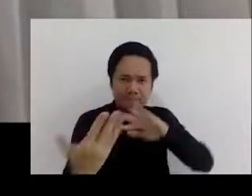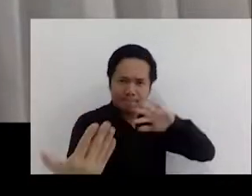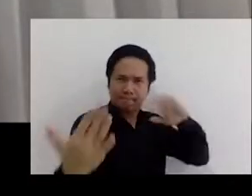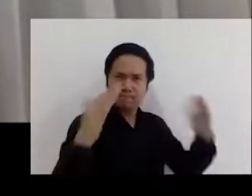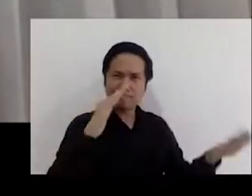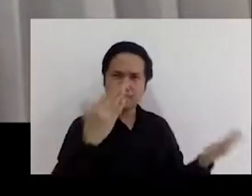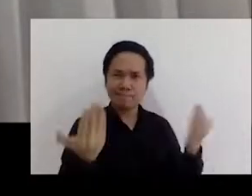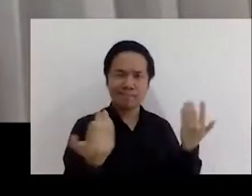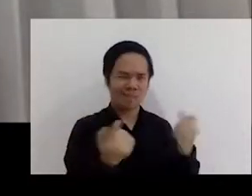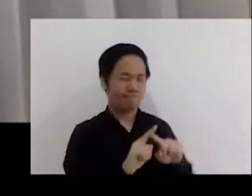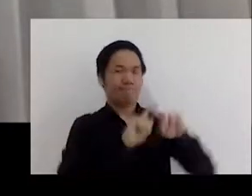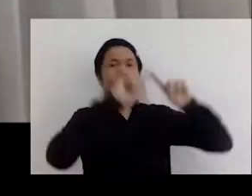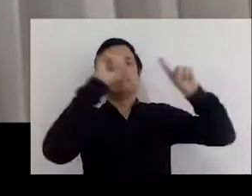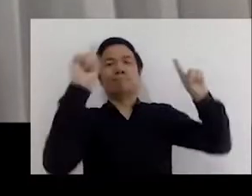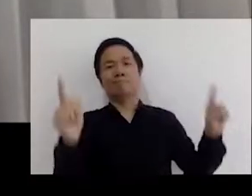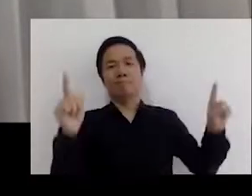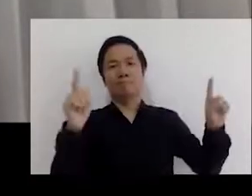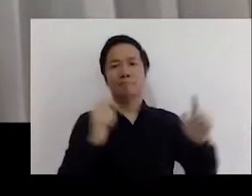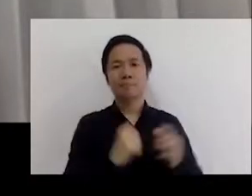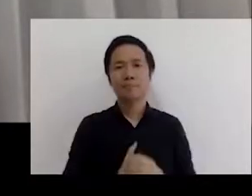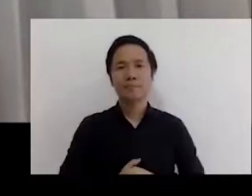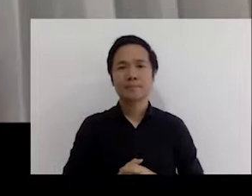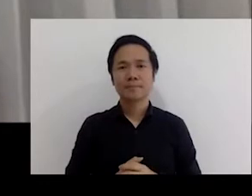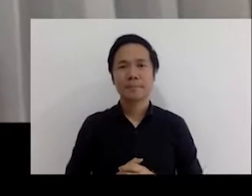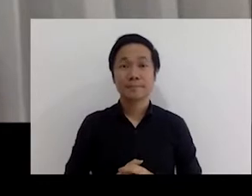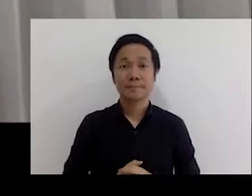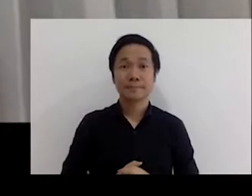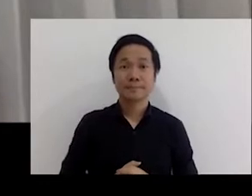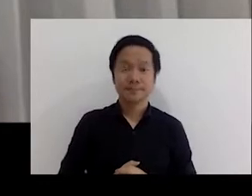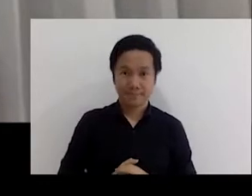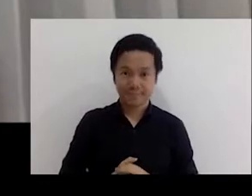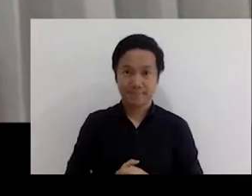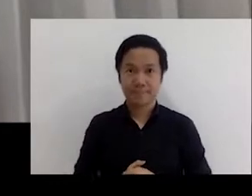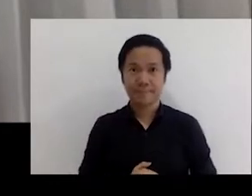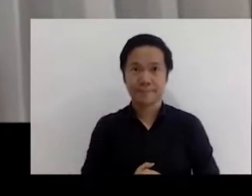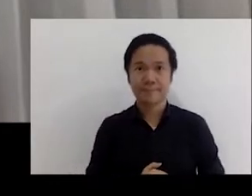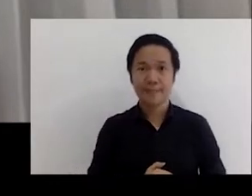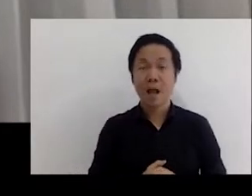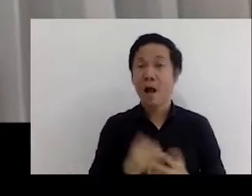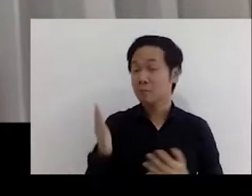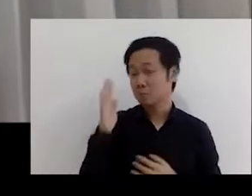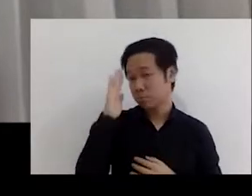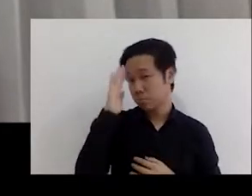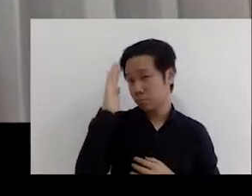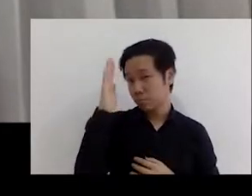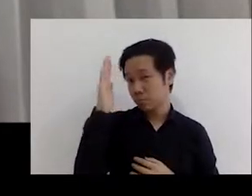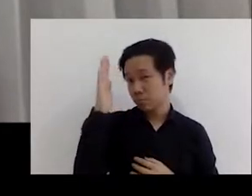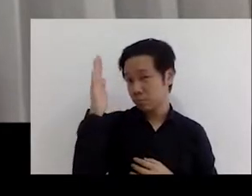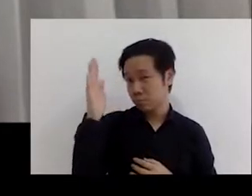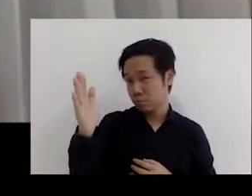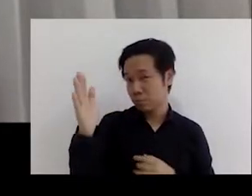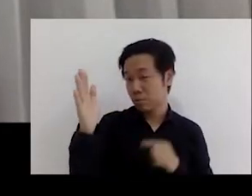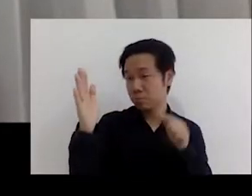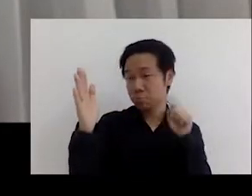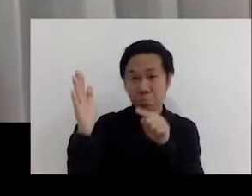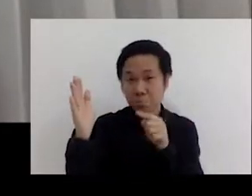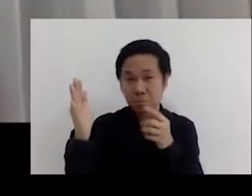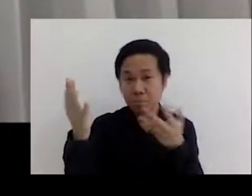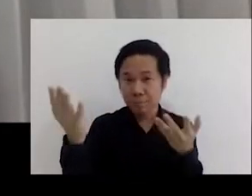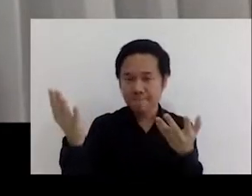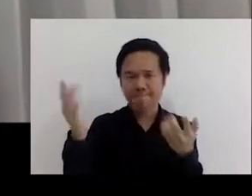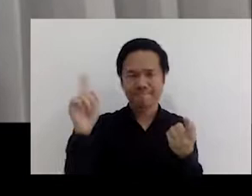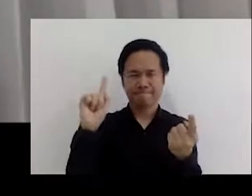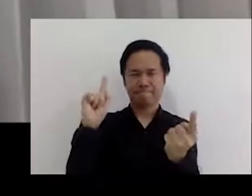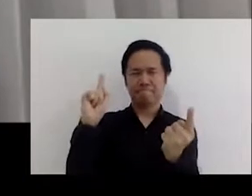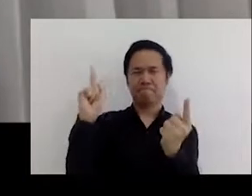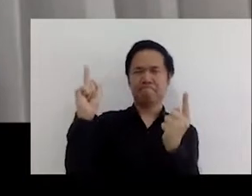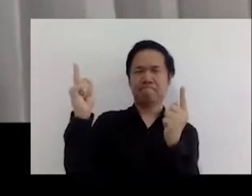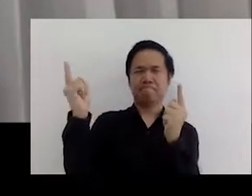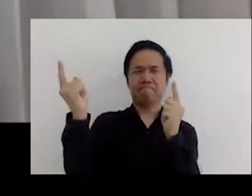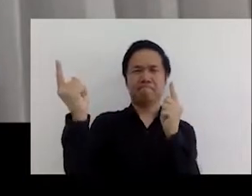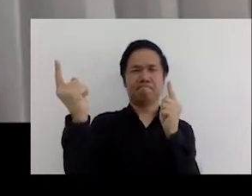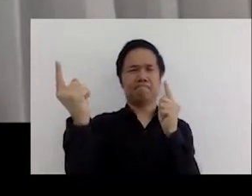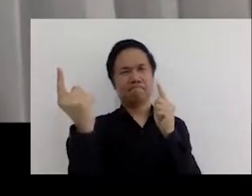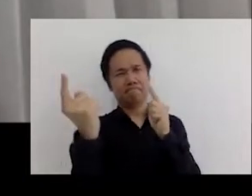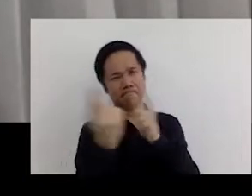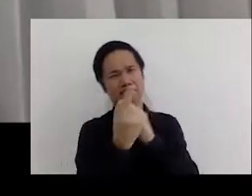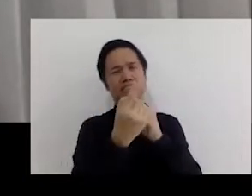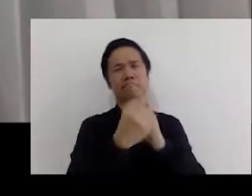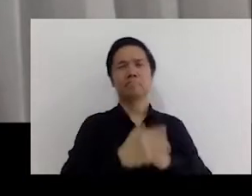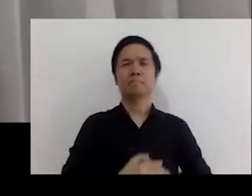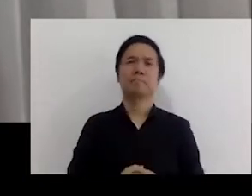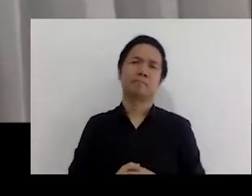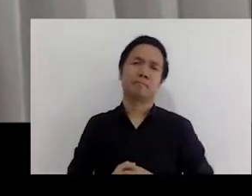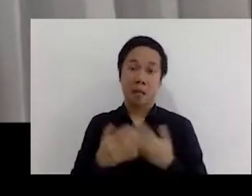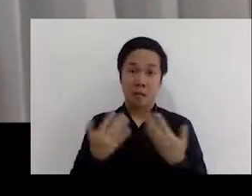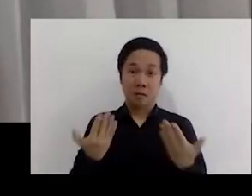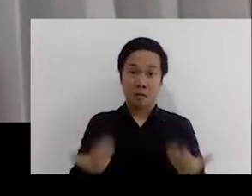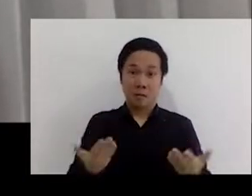I am sure that our future will not be the same without COVID-19.